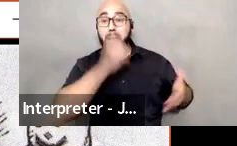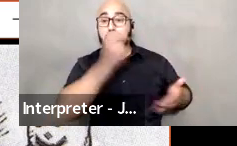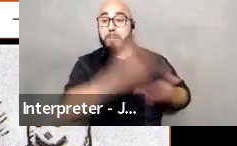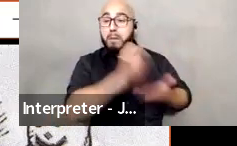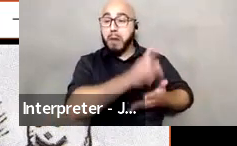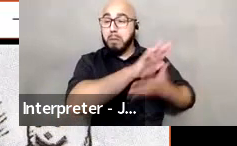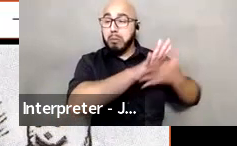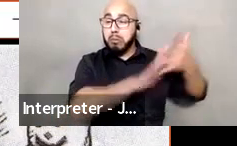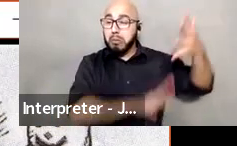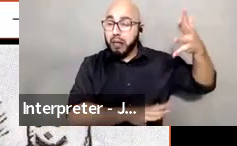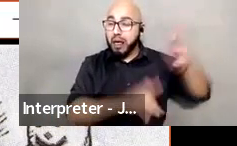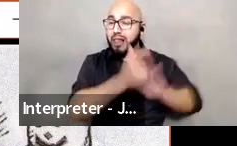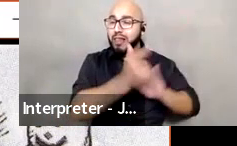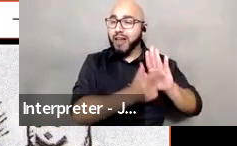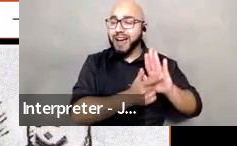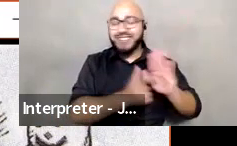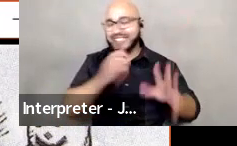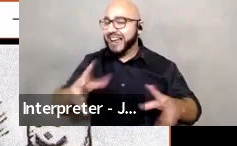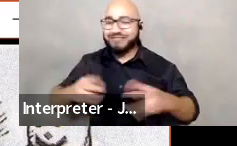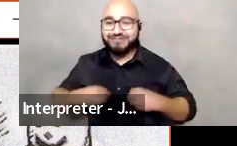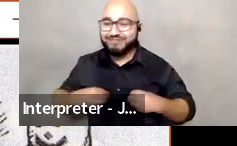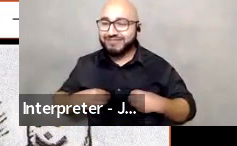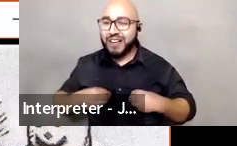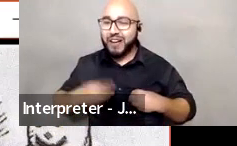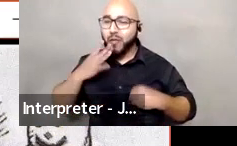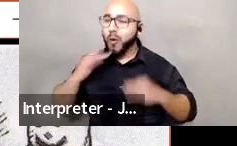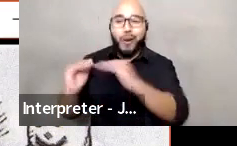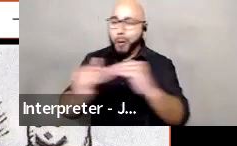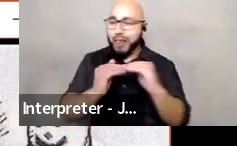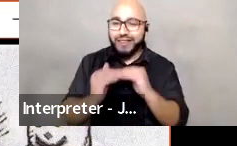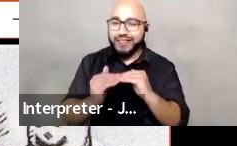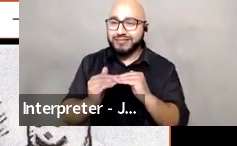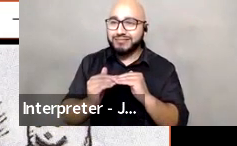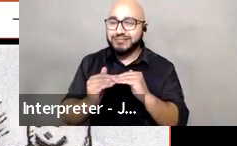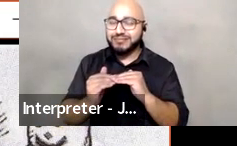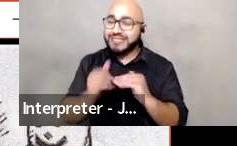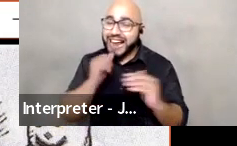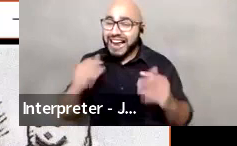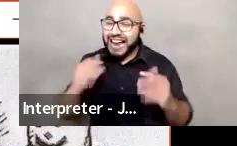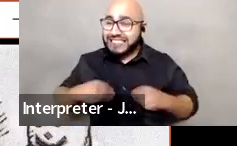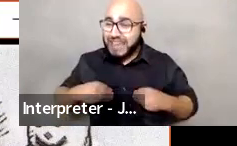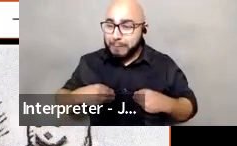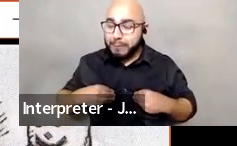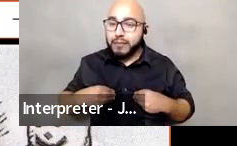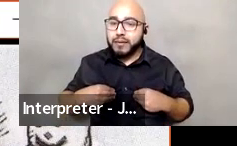The South with some semblance of equality. They didn't accept those things. They fought back against those things.